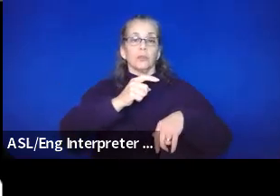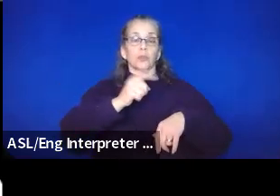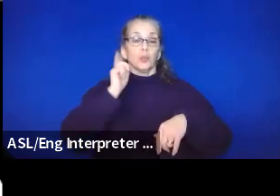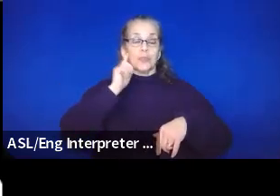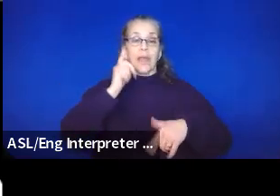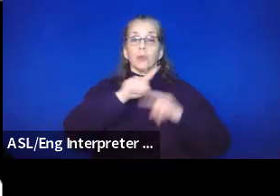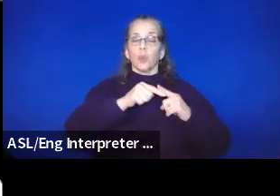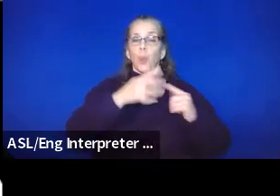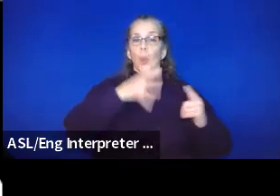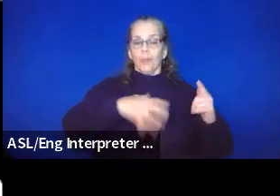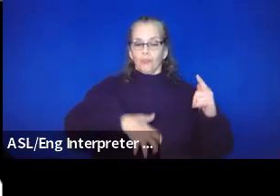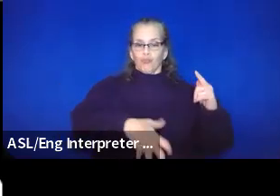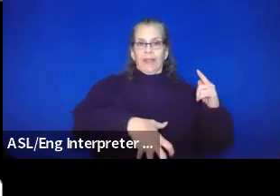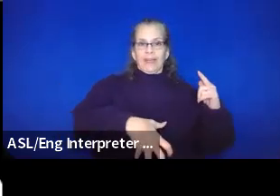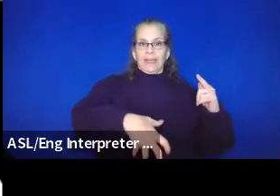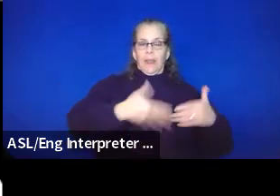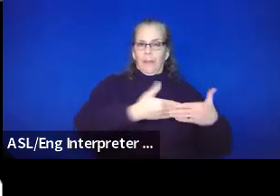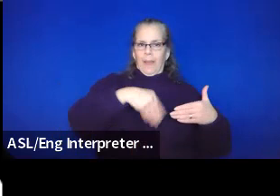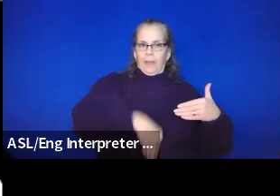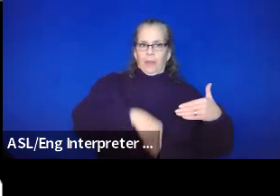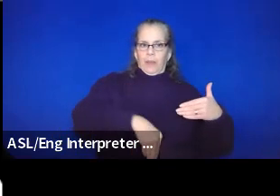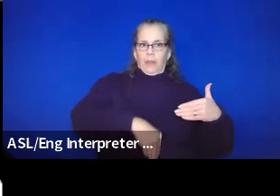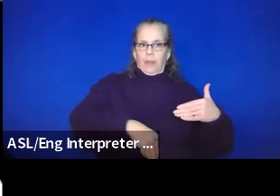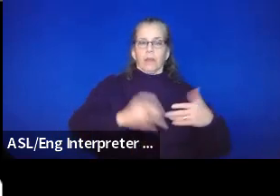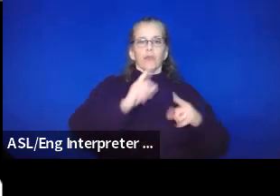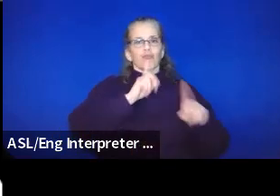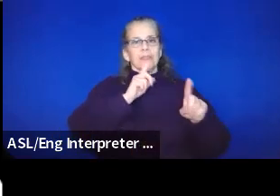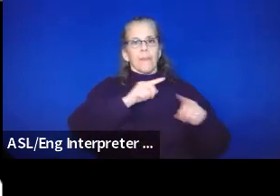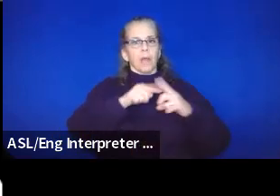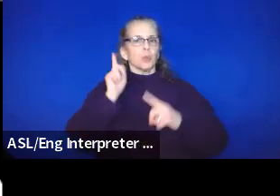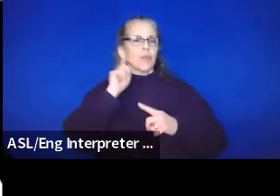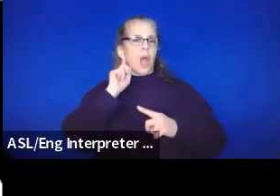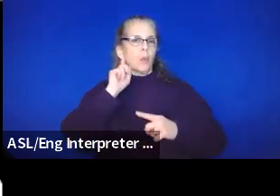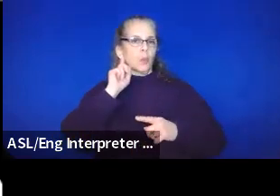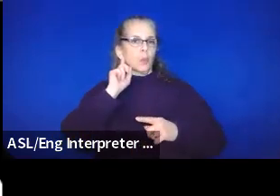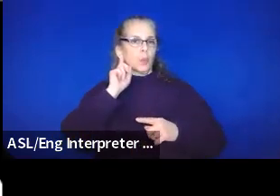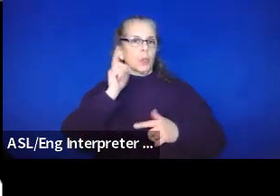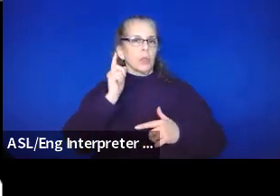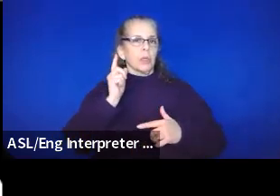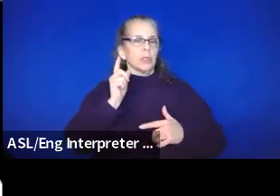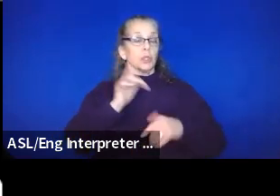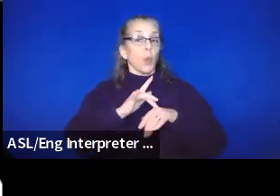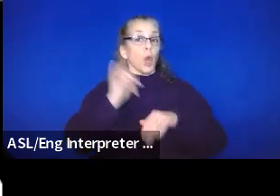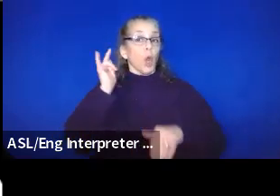The earlier you lose your hearing, the more it's going to affect how you process information